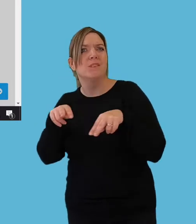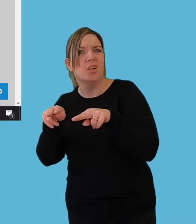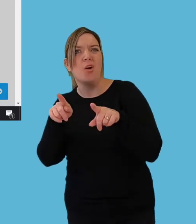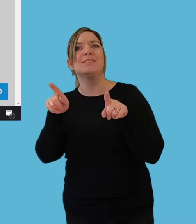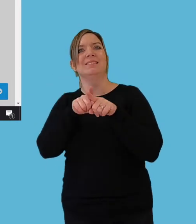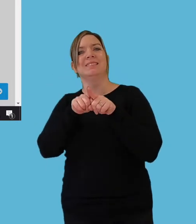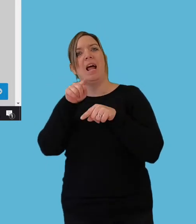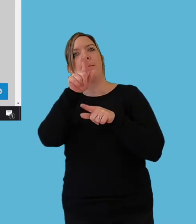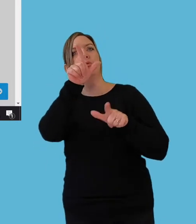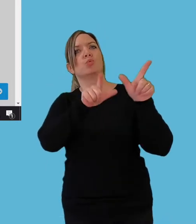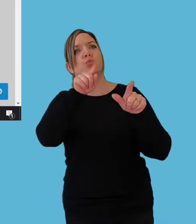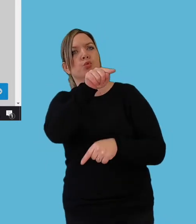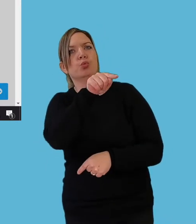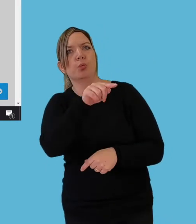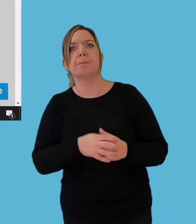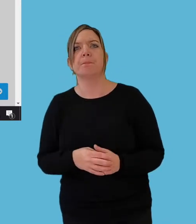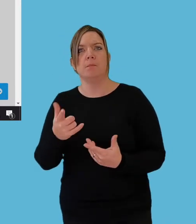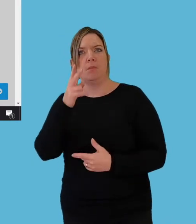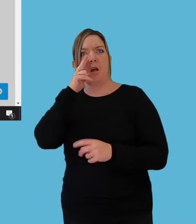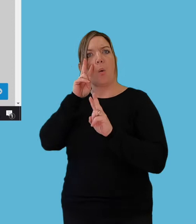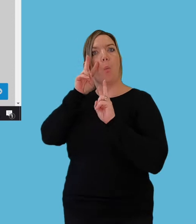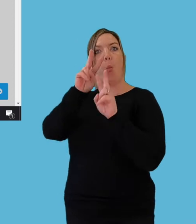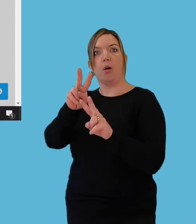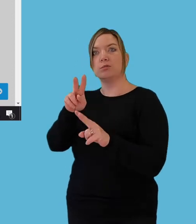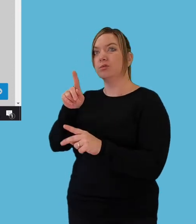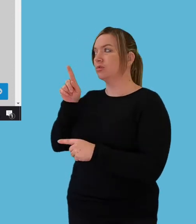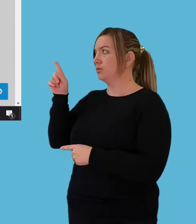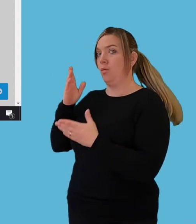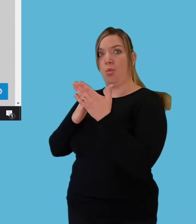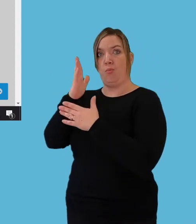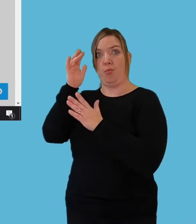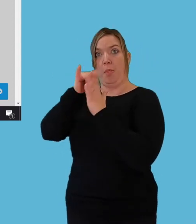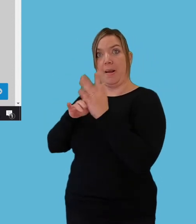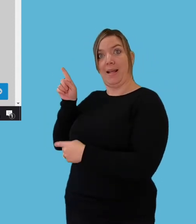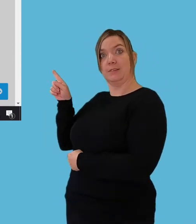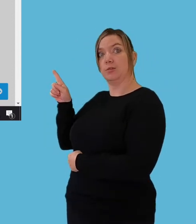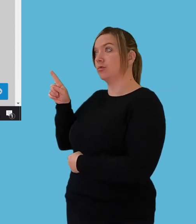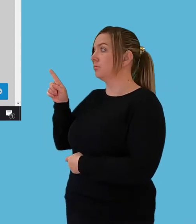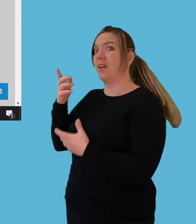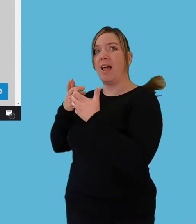we would also have on Youtube, and in order to watch those, you can just watch them in the page itself,